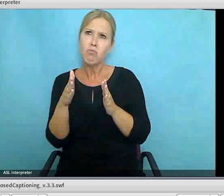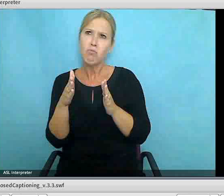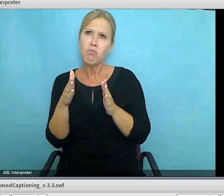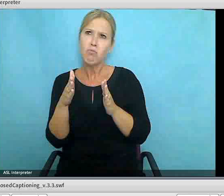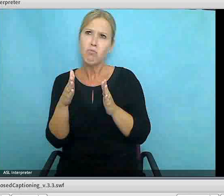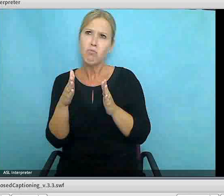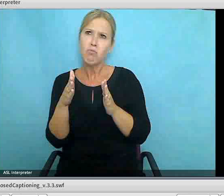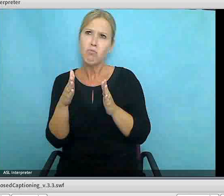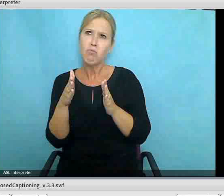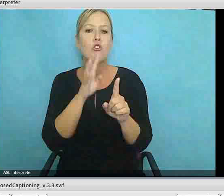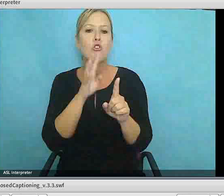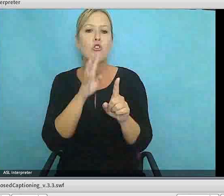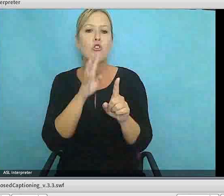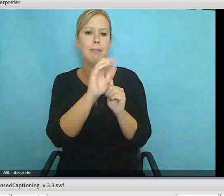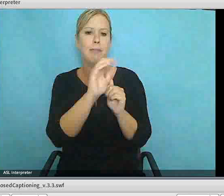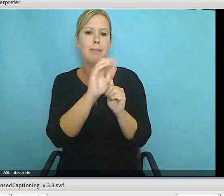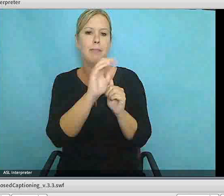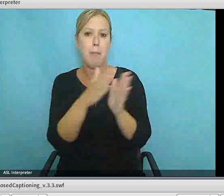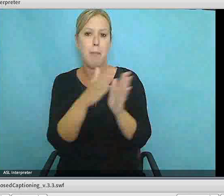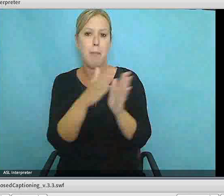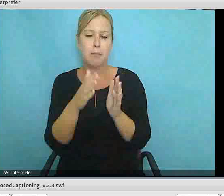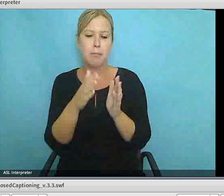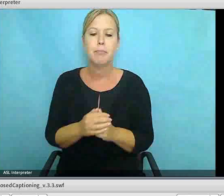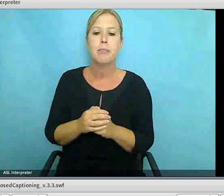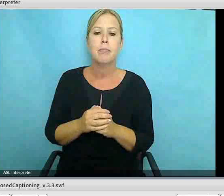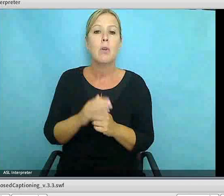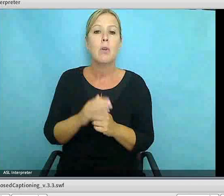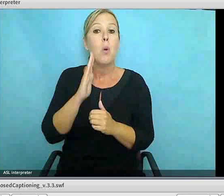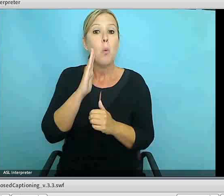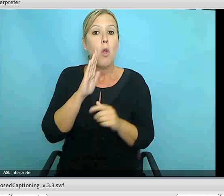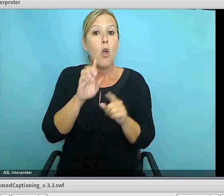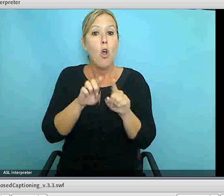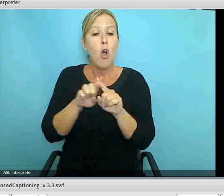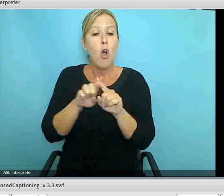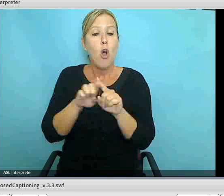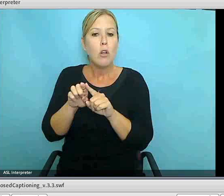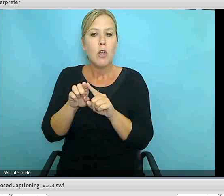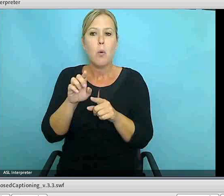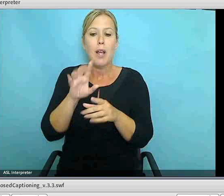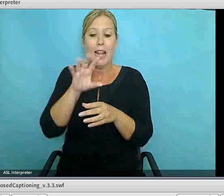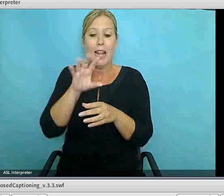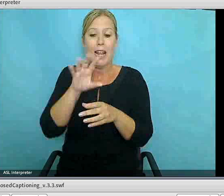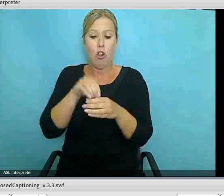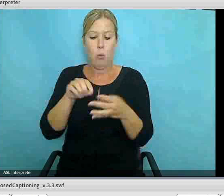And it will also include information about other places the individual can go about additional